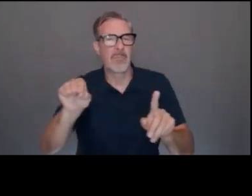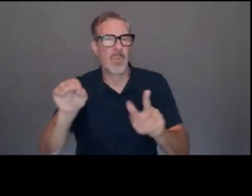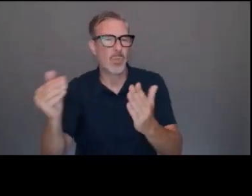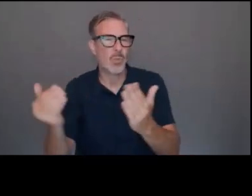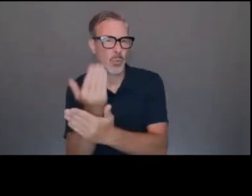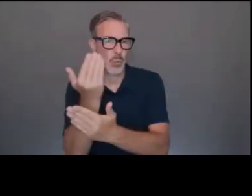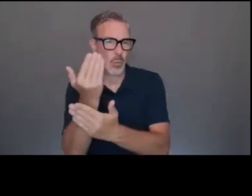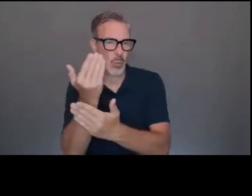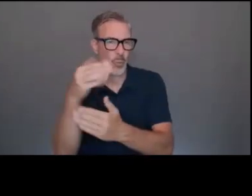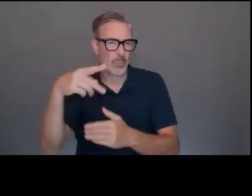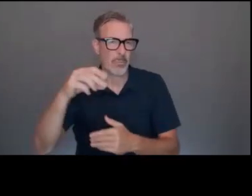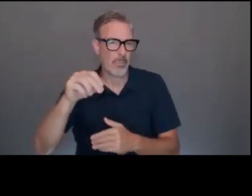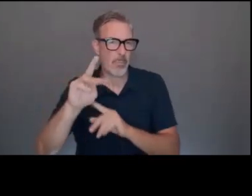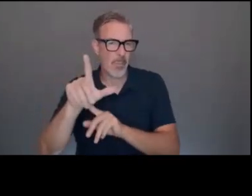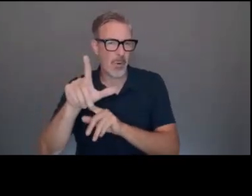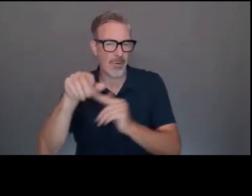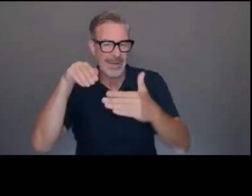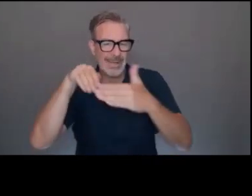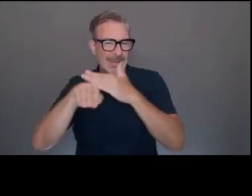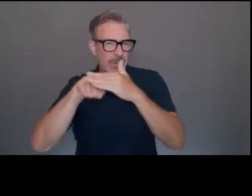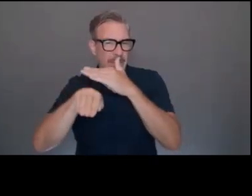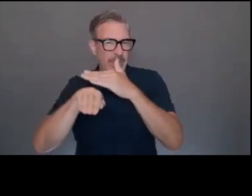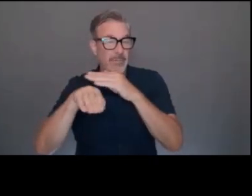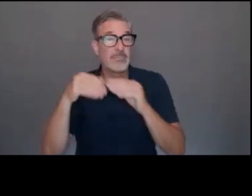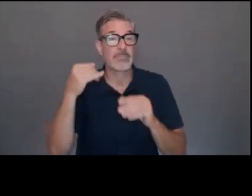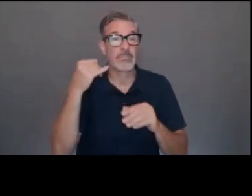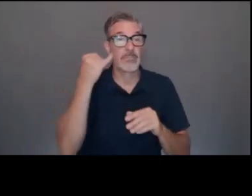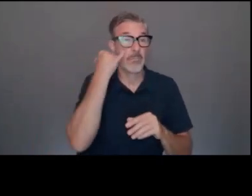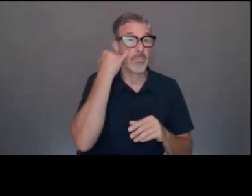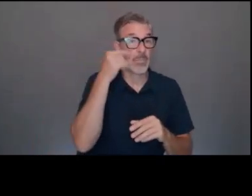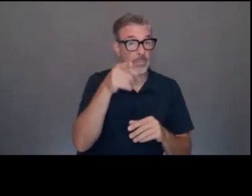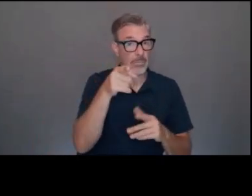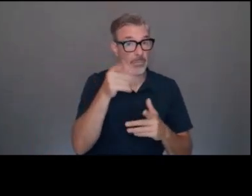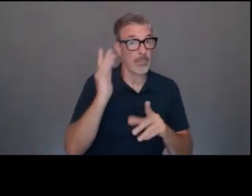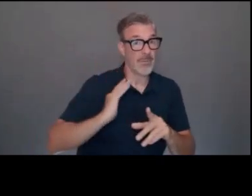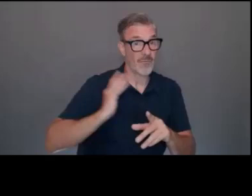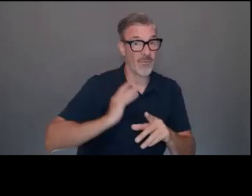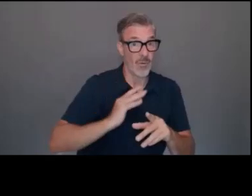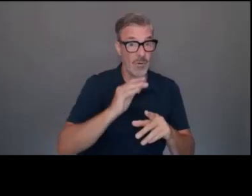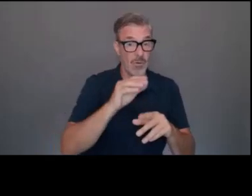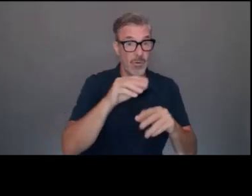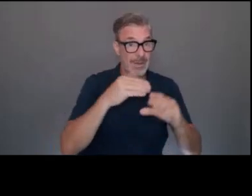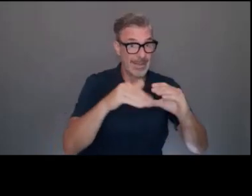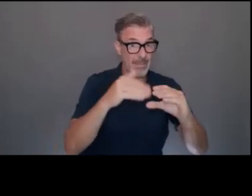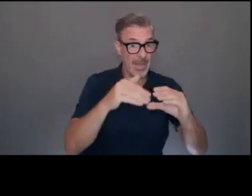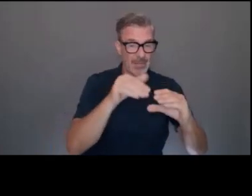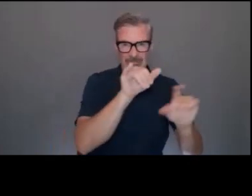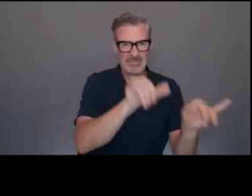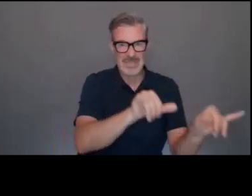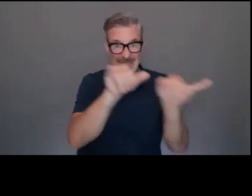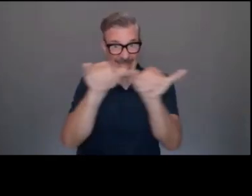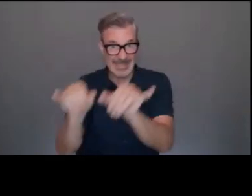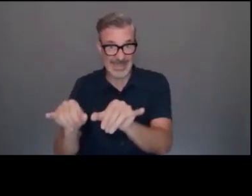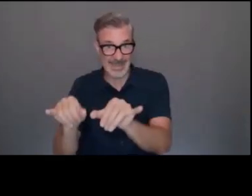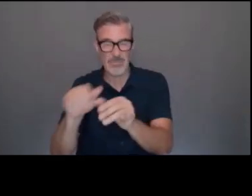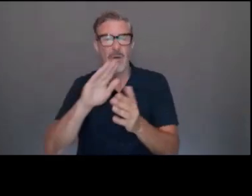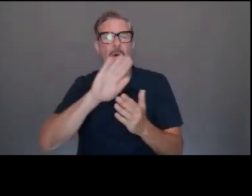If you use the same email address as was associated with your previous account, this will transfer the information automatically.